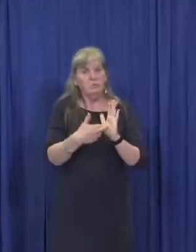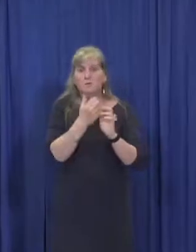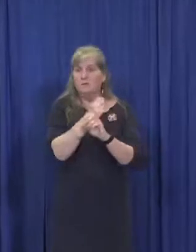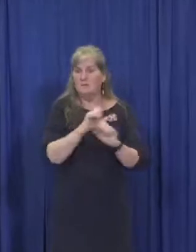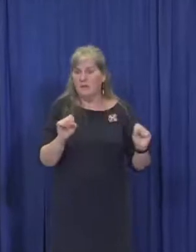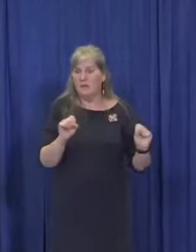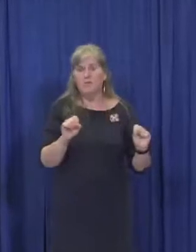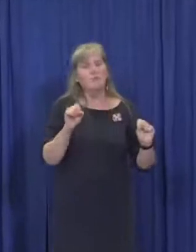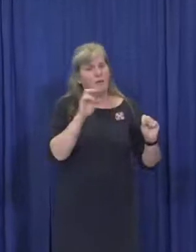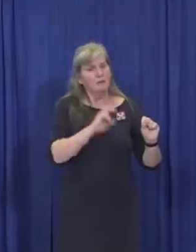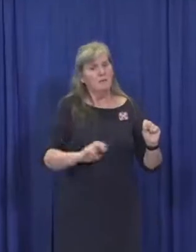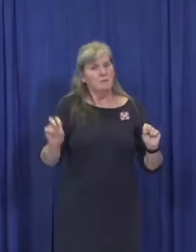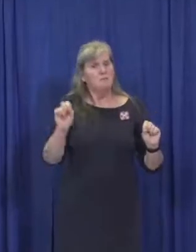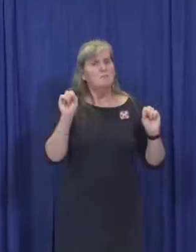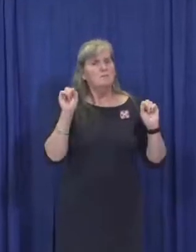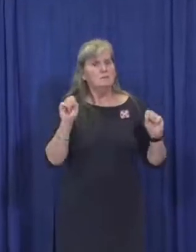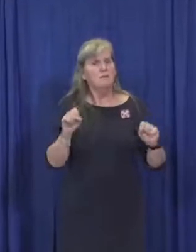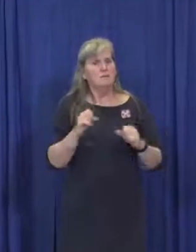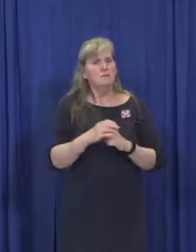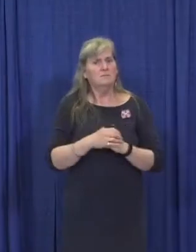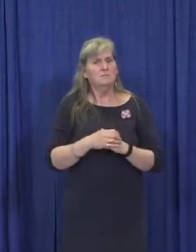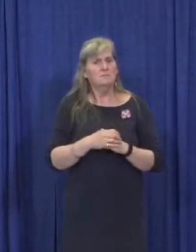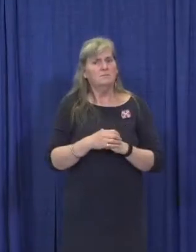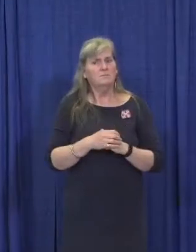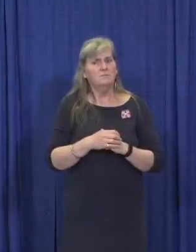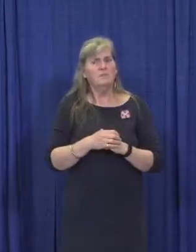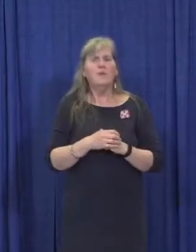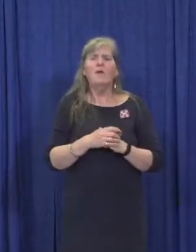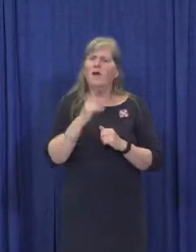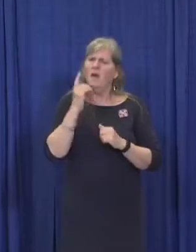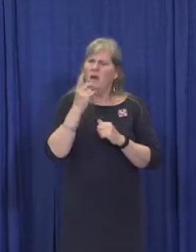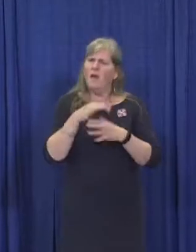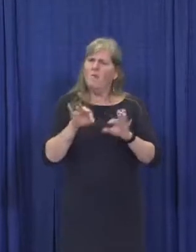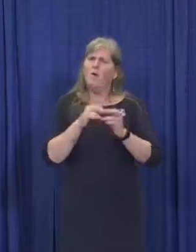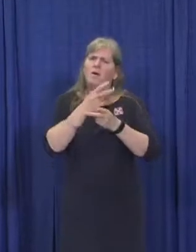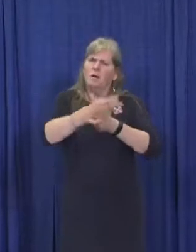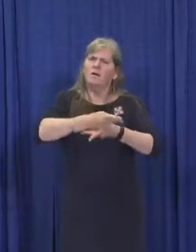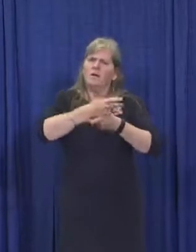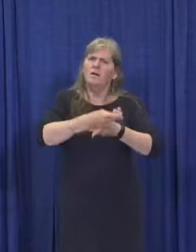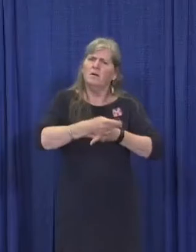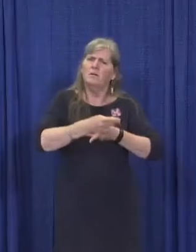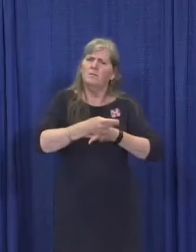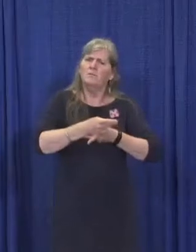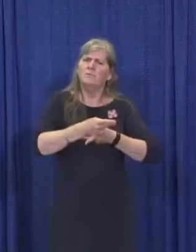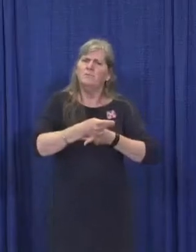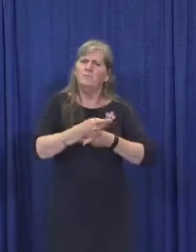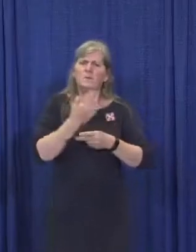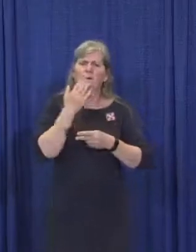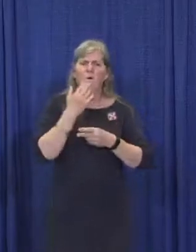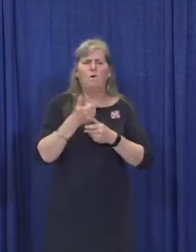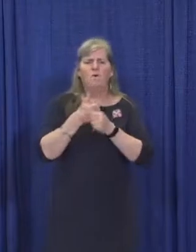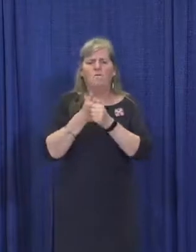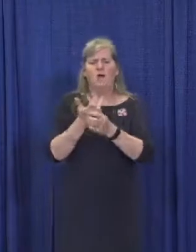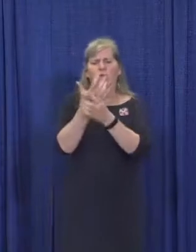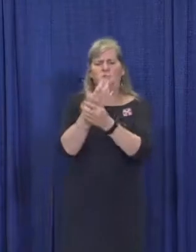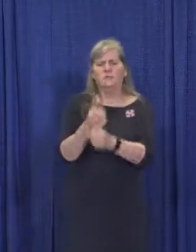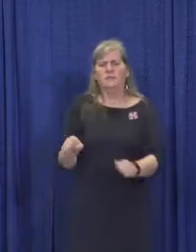To make sure people can do that. It's great to know one of the